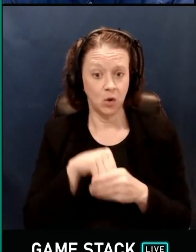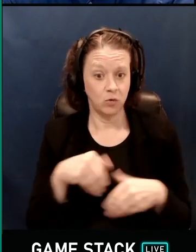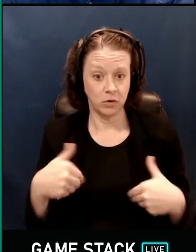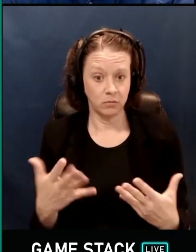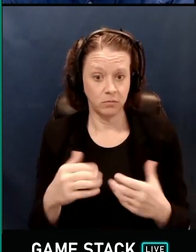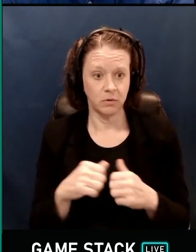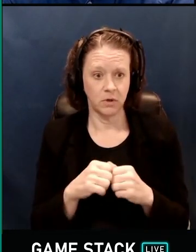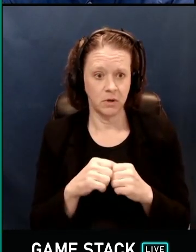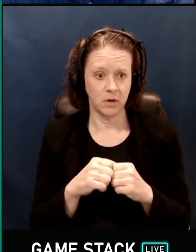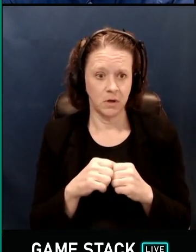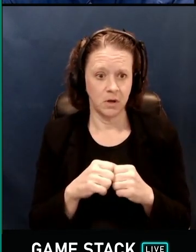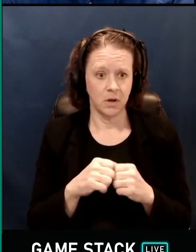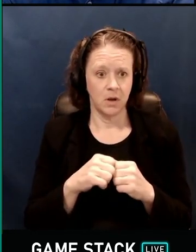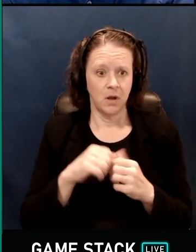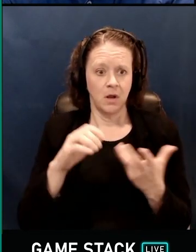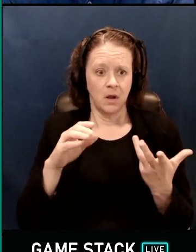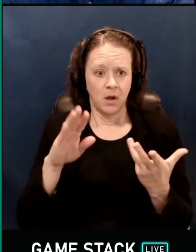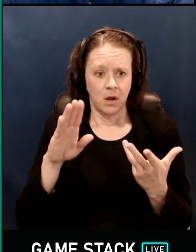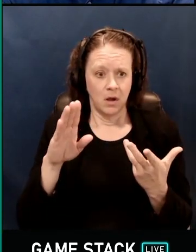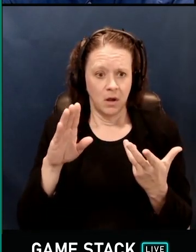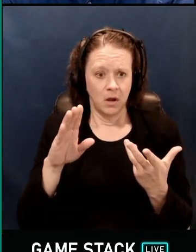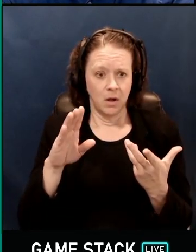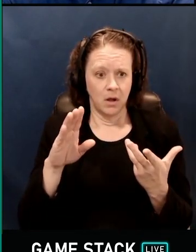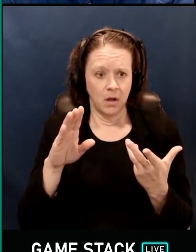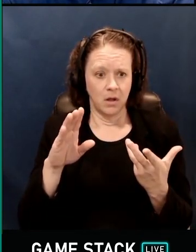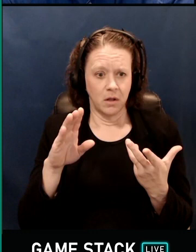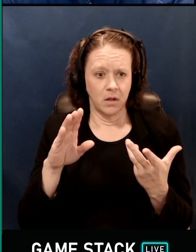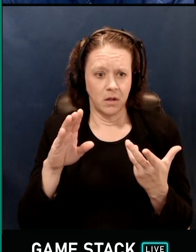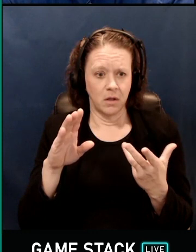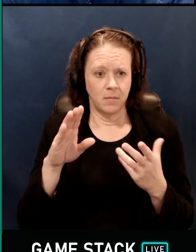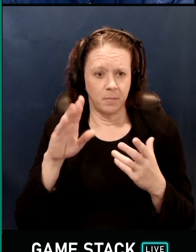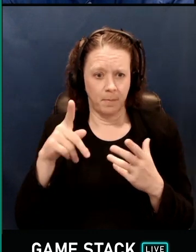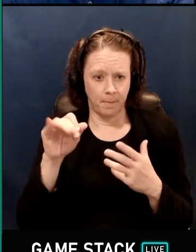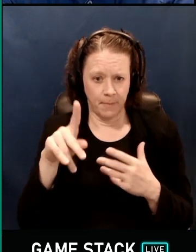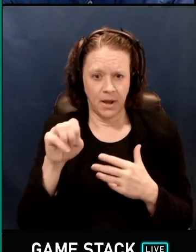Pipelines, Reports, Artifacts and Test plans.